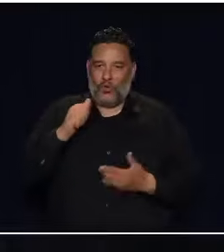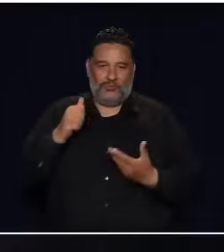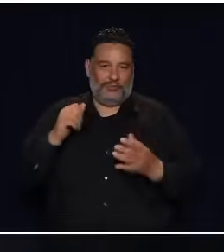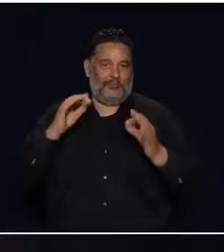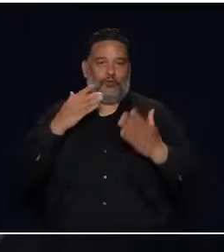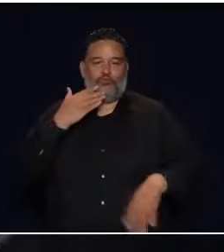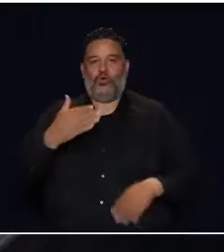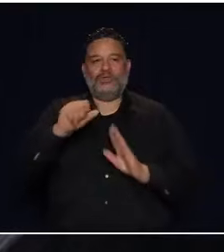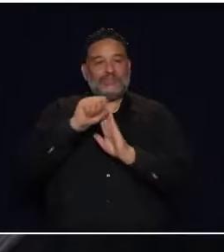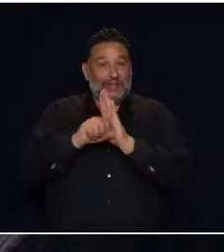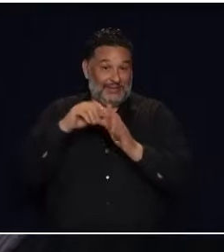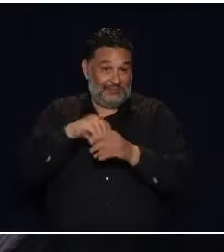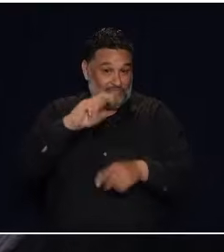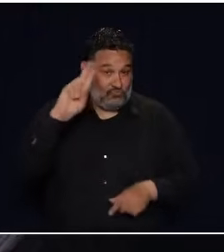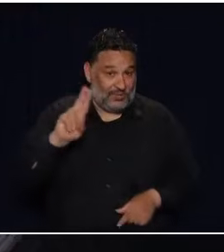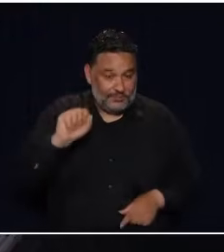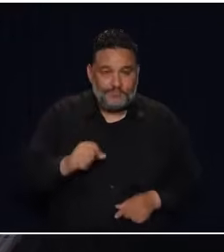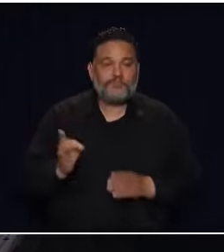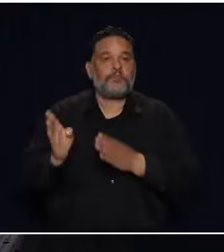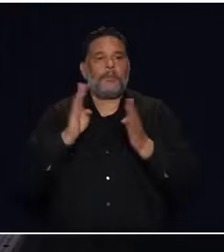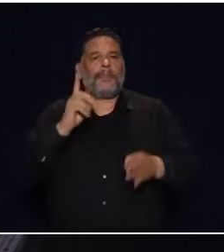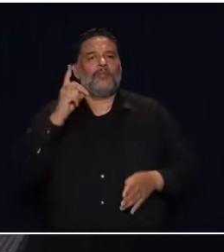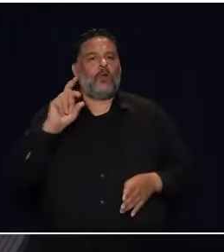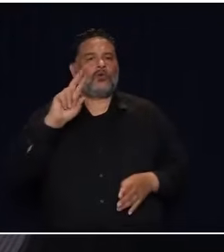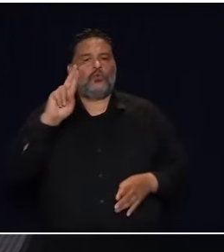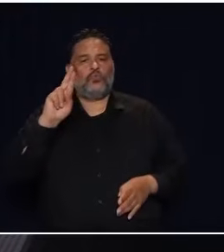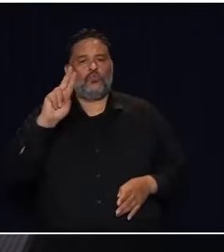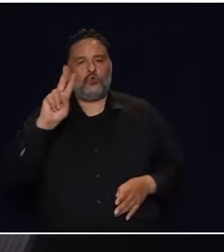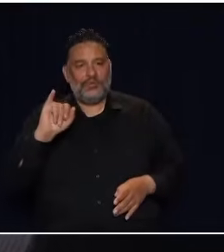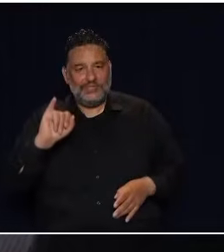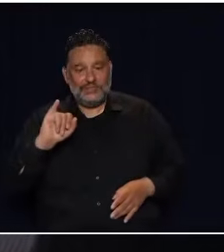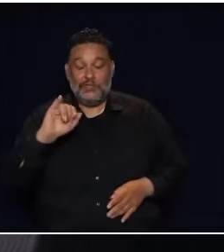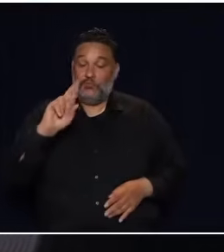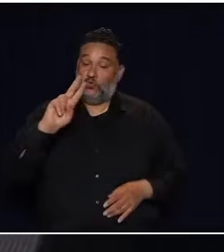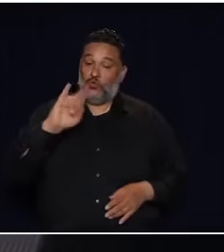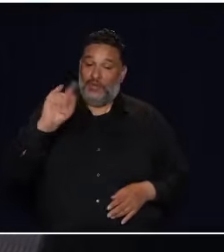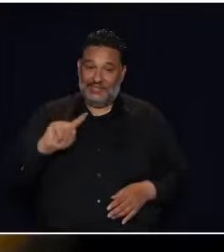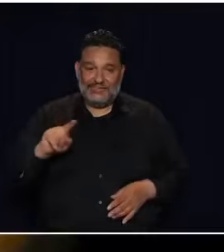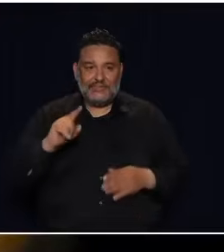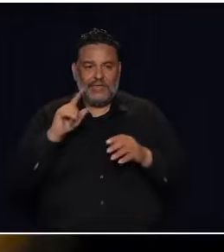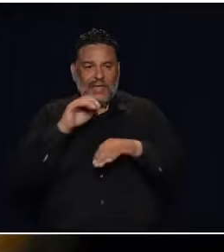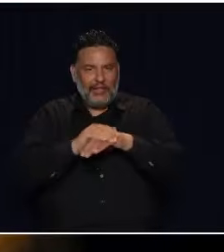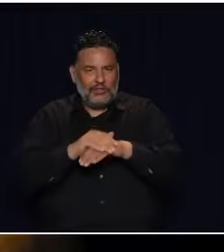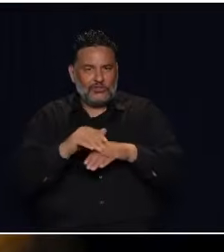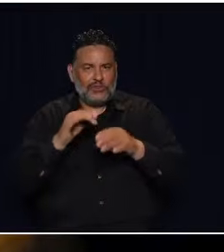APPROPRIATE AND HELP GROW ARIZONA AS A GOOD STATE IN THE UNITED STATES.